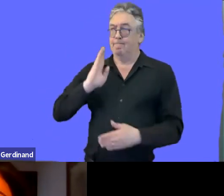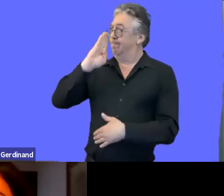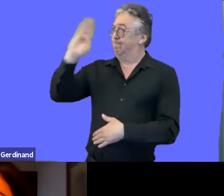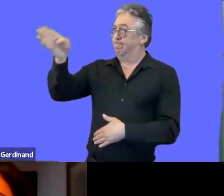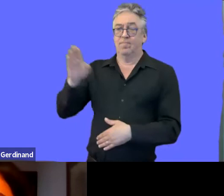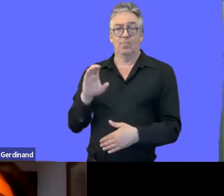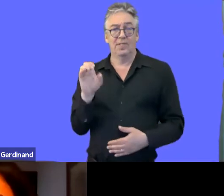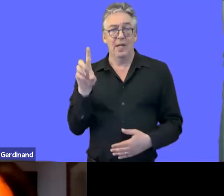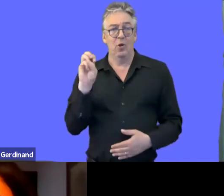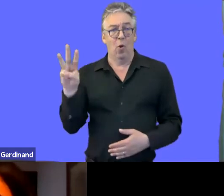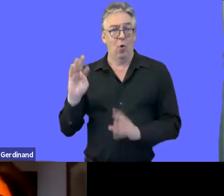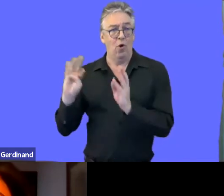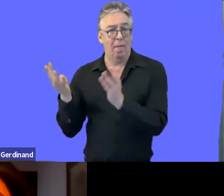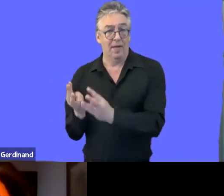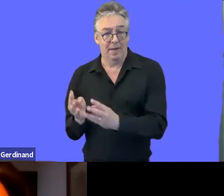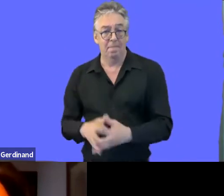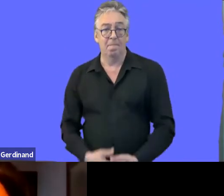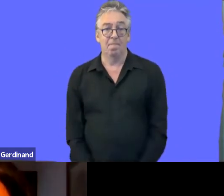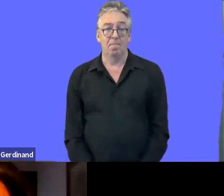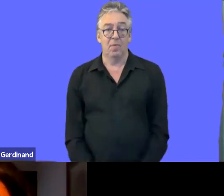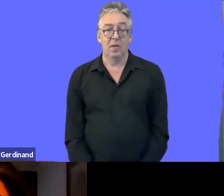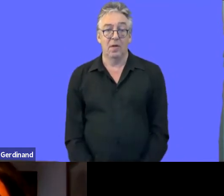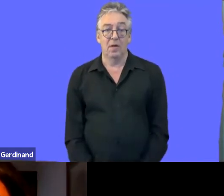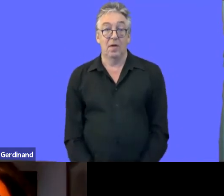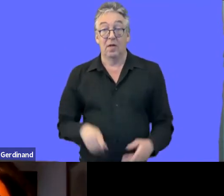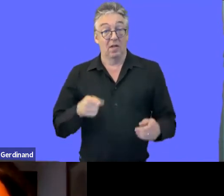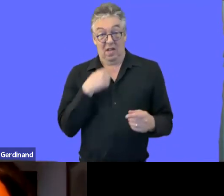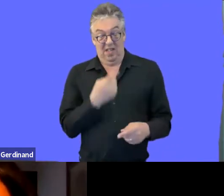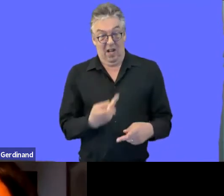and the fact the intersection of discrimination of a woman